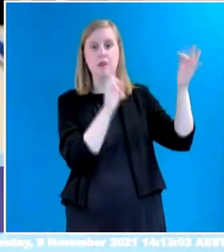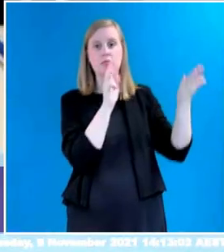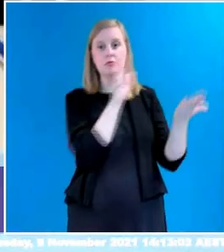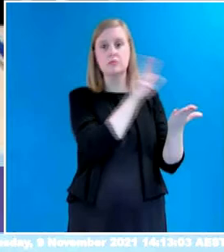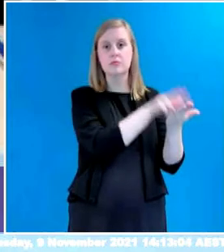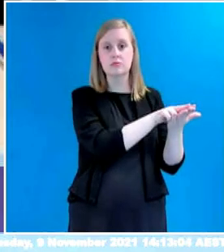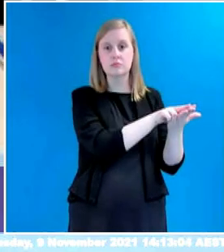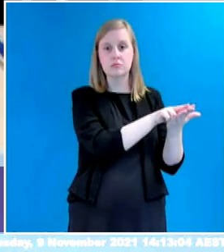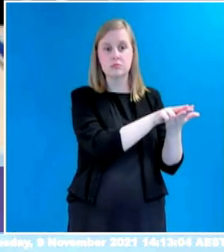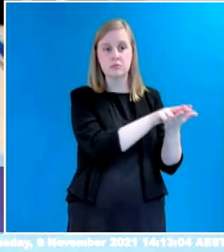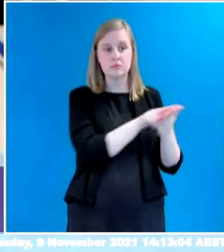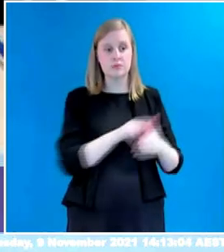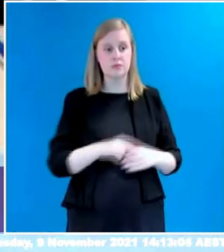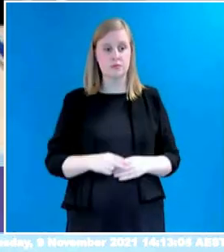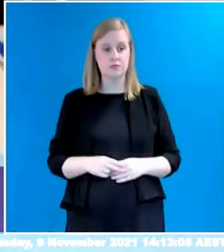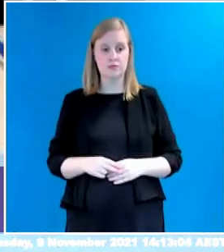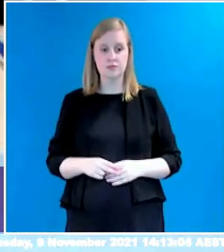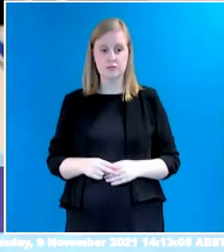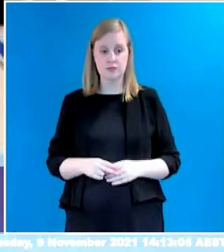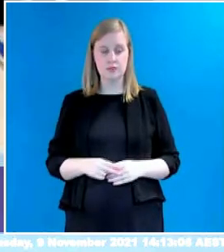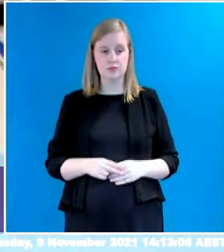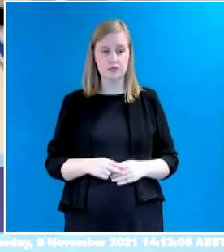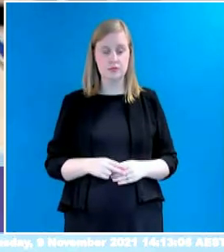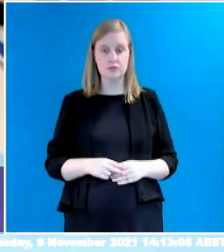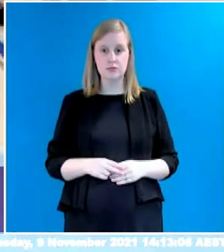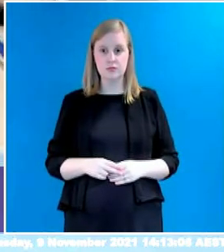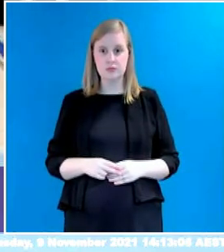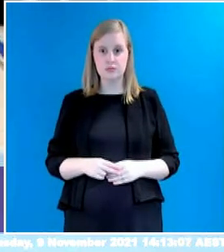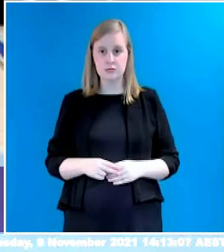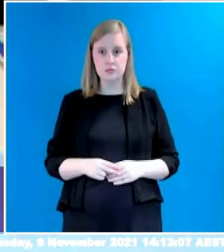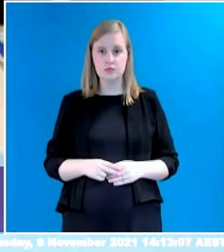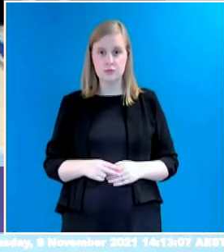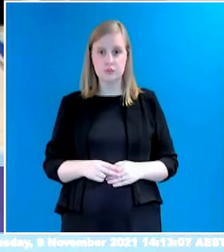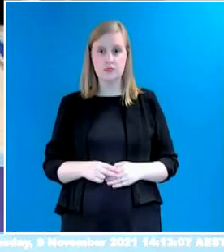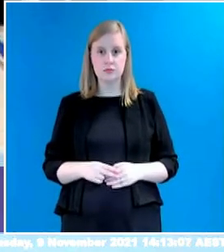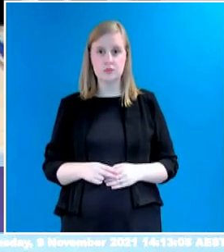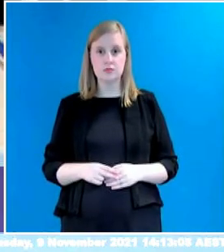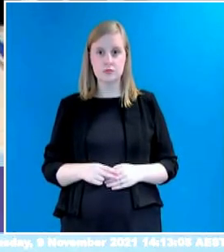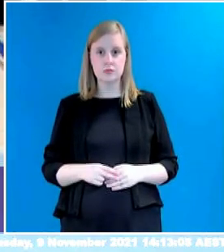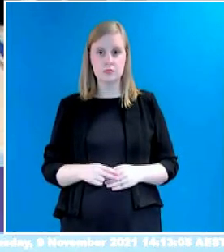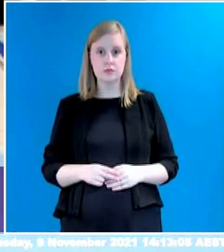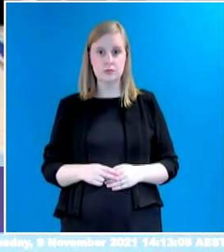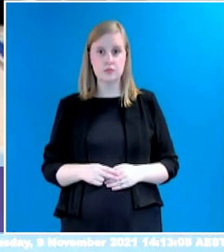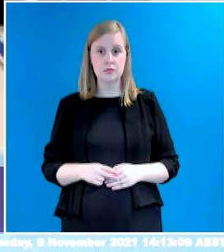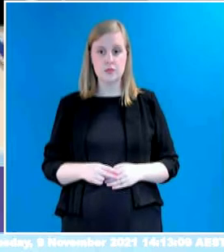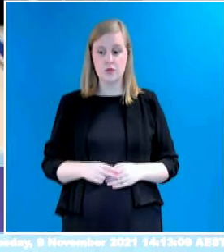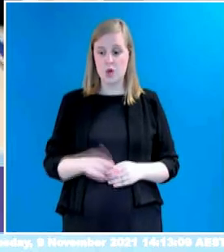There's an analysis that takes place, typically led by whichever department is responsible.